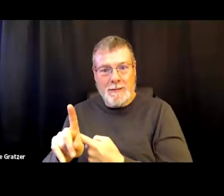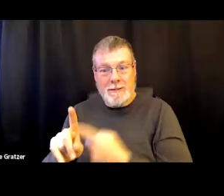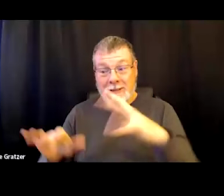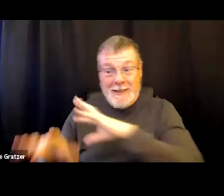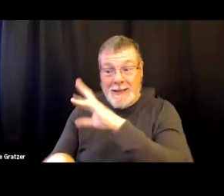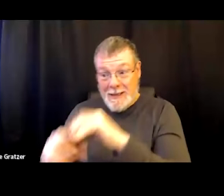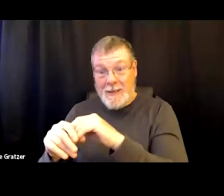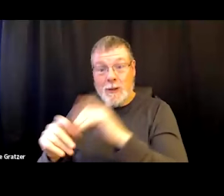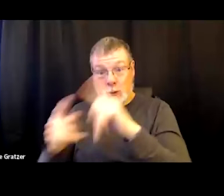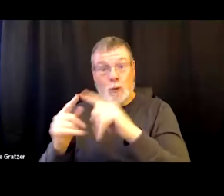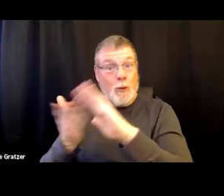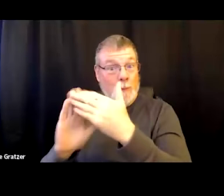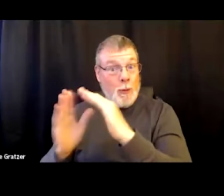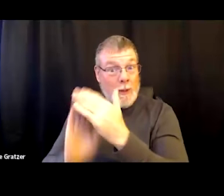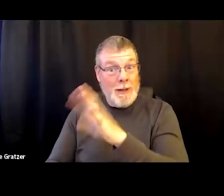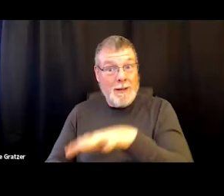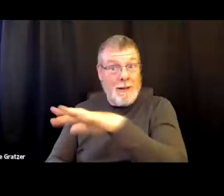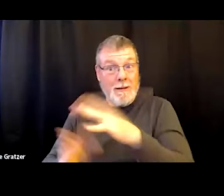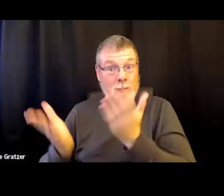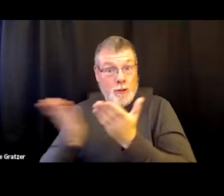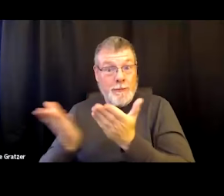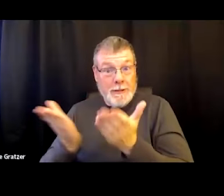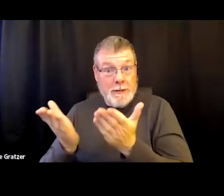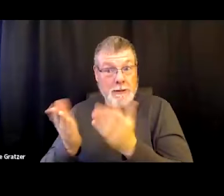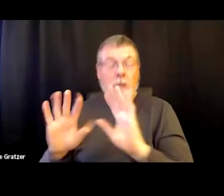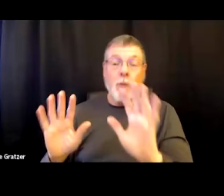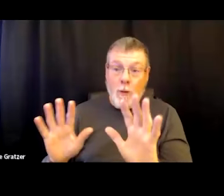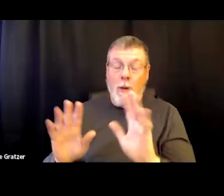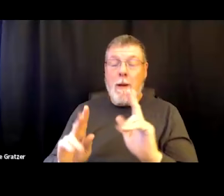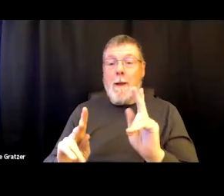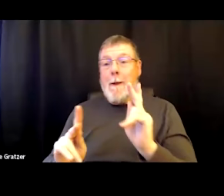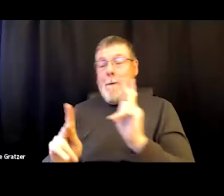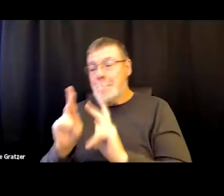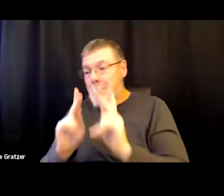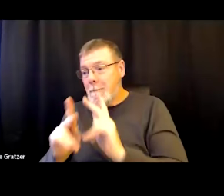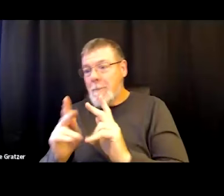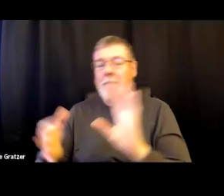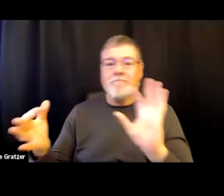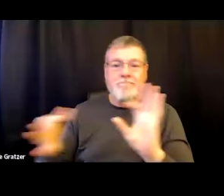into community-based services. So people are getting employed, they're reunified with their family,